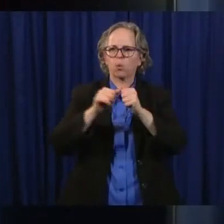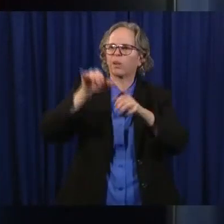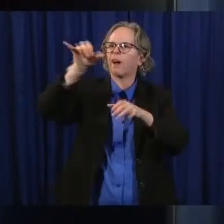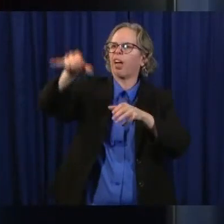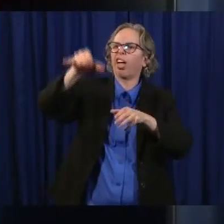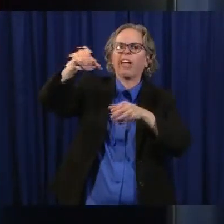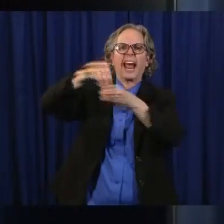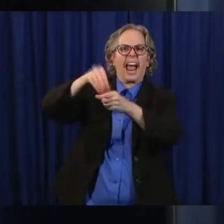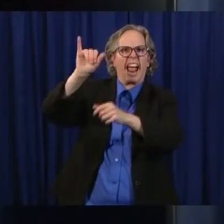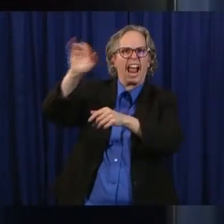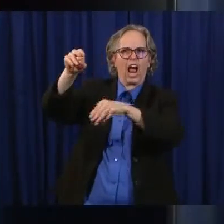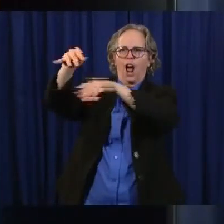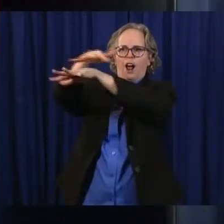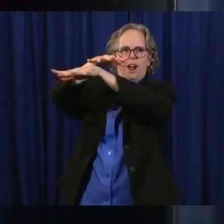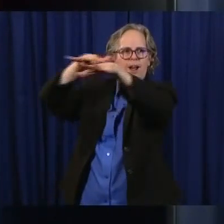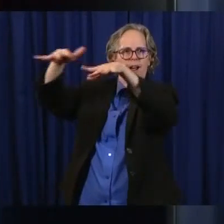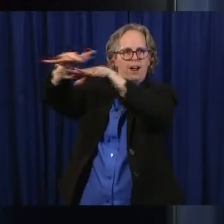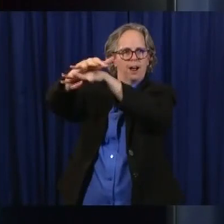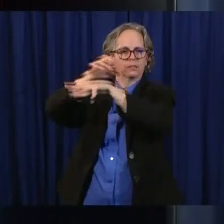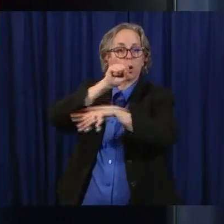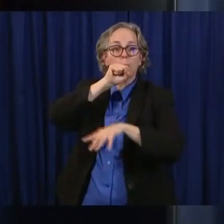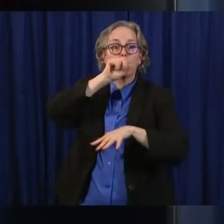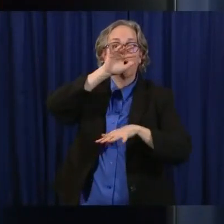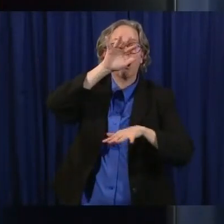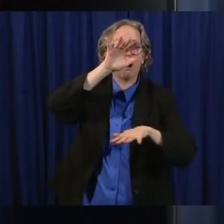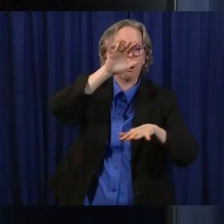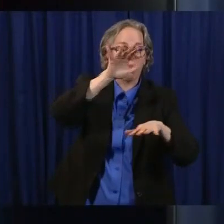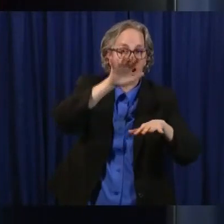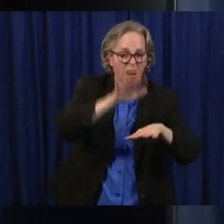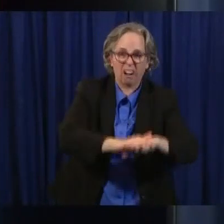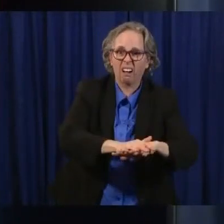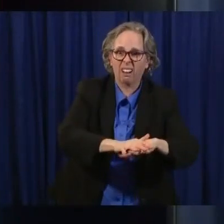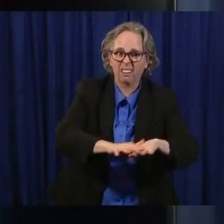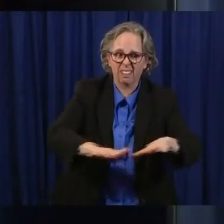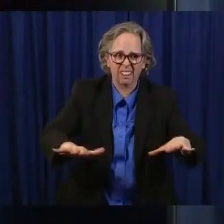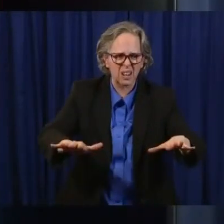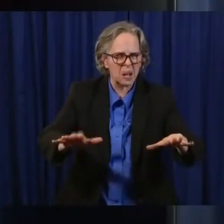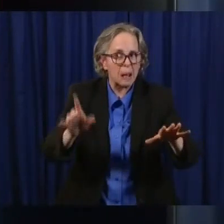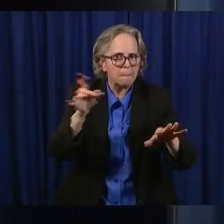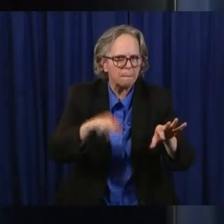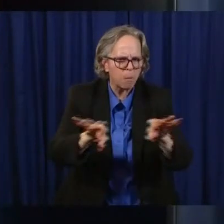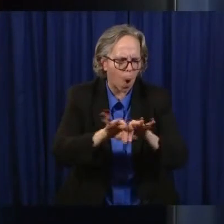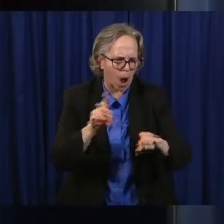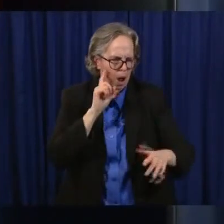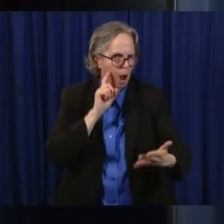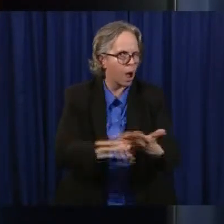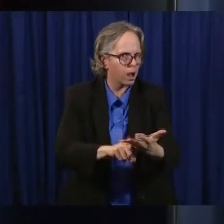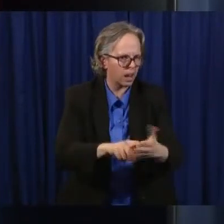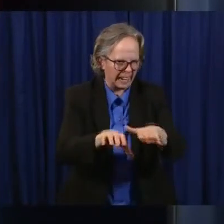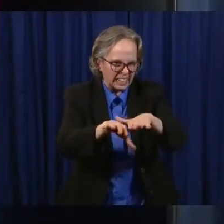DROPLET WILL FALL OUT OF THE AIR THEN A QUICKER RATE THAN SOMETHING THAT WILL STAY IN THE AIR AND ACTUALLY CIRCULATE IN